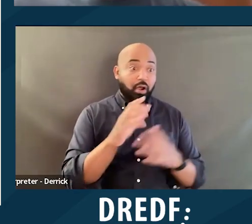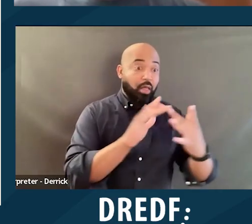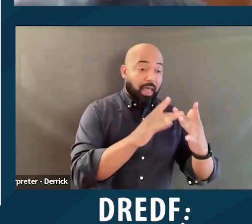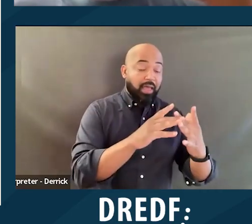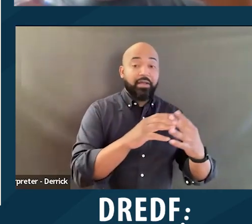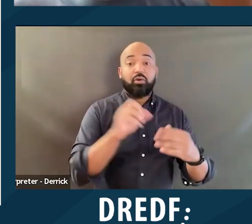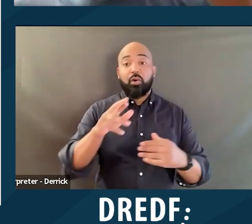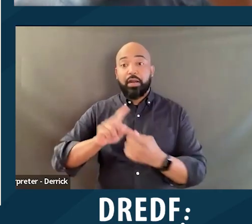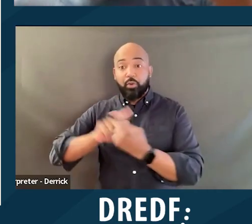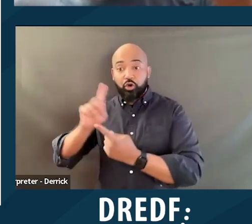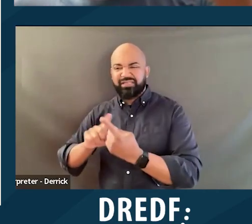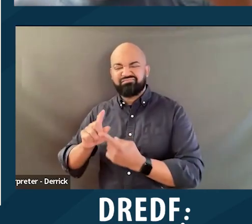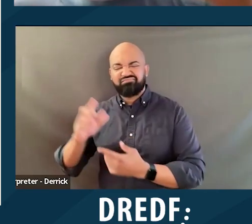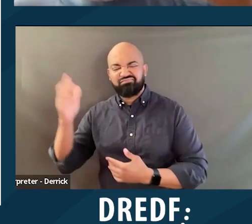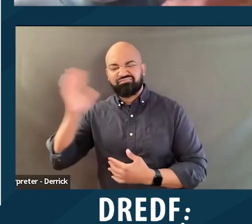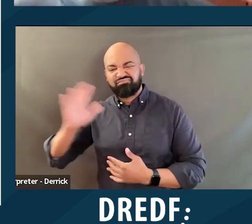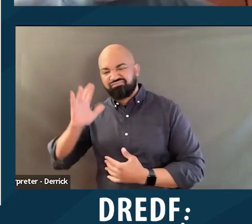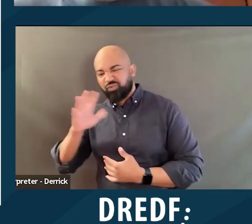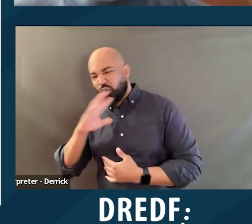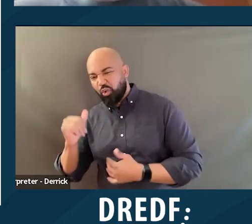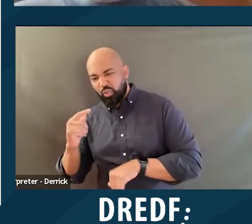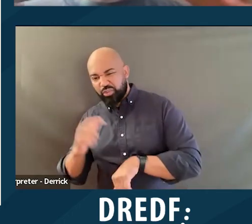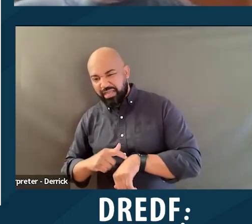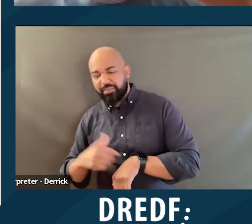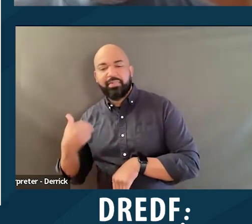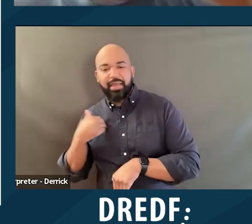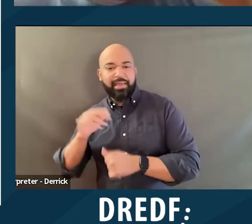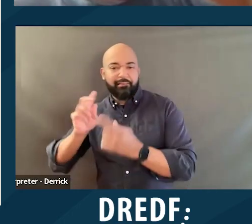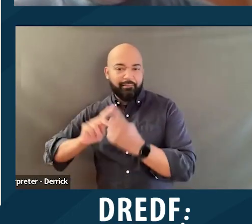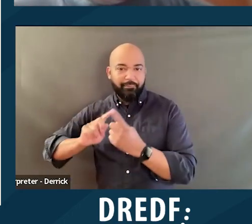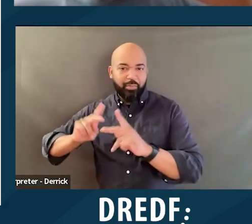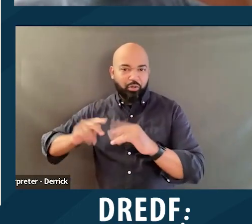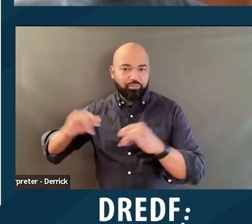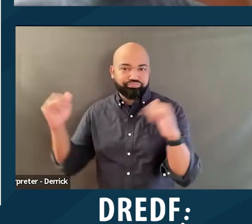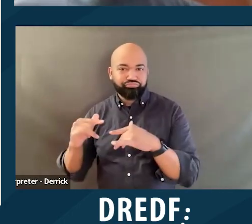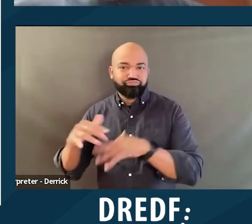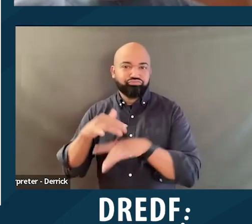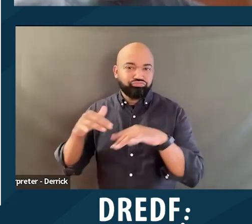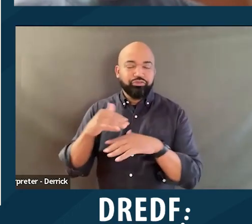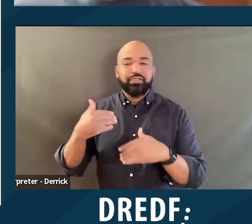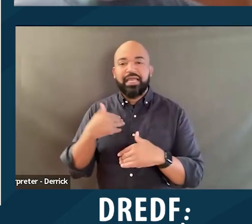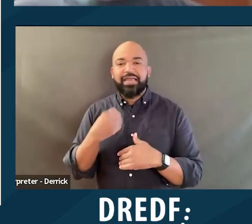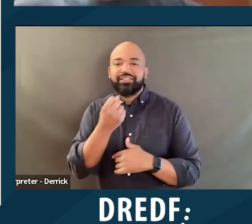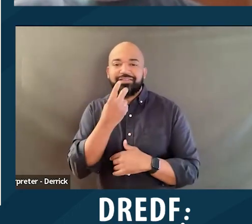the old days we did it in‑person more, and have some snacks, share ideas, bring your laptops